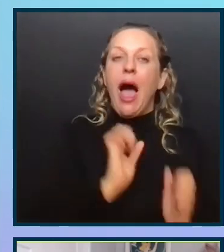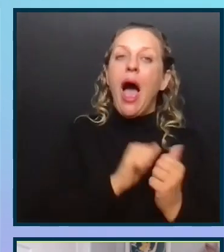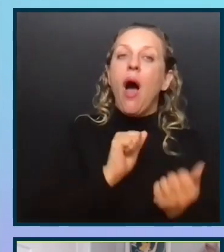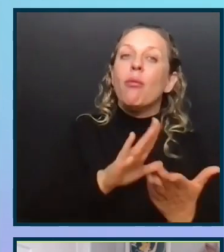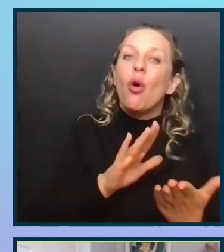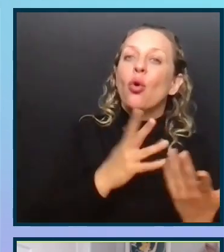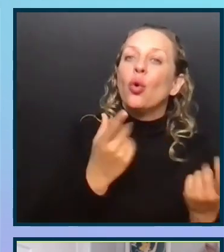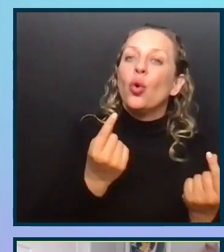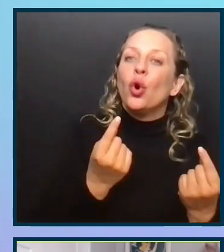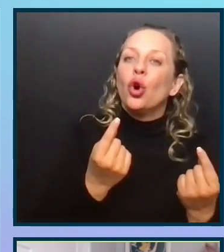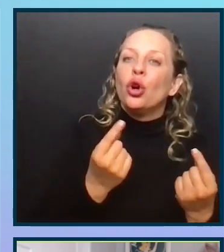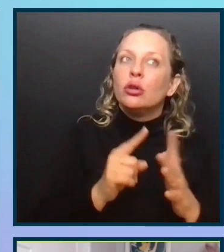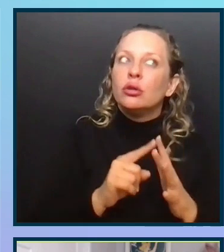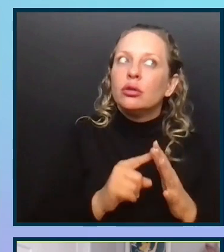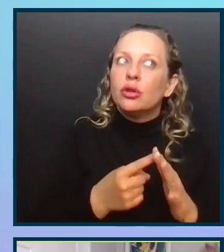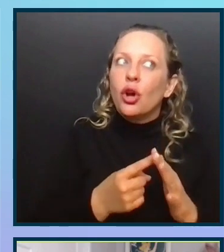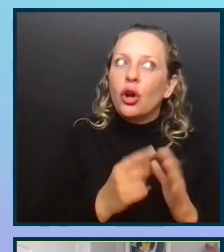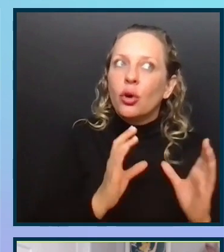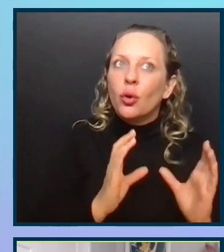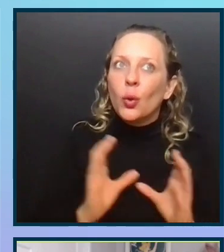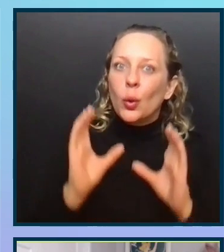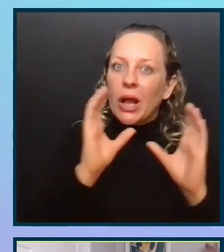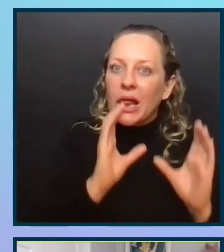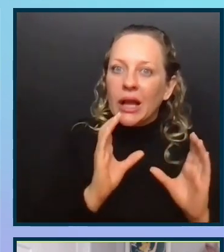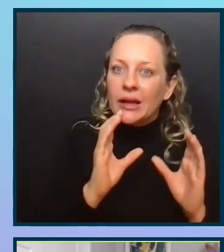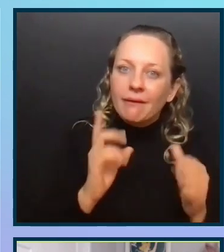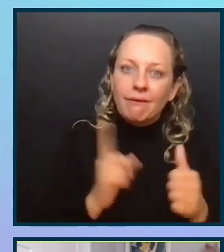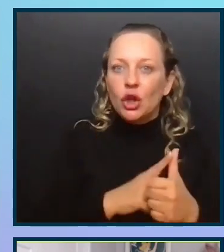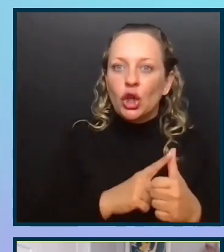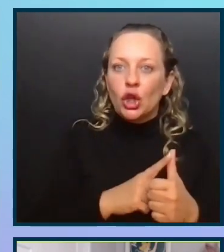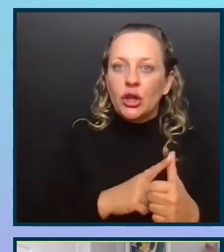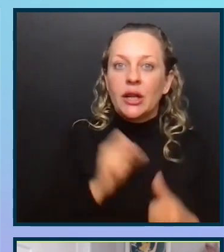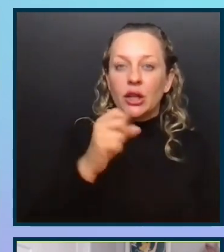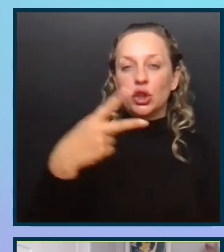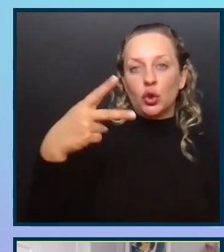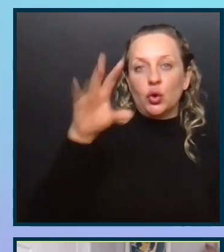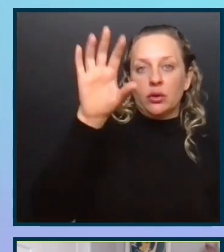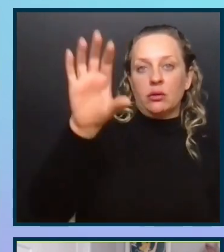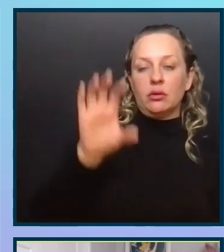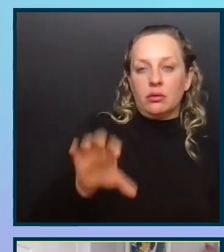is to start Googling. These are two videos in my slide here